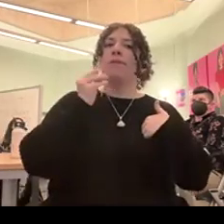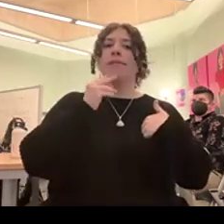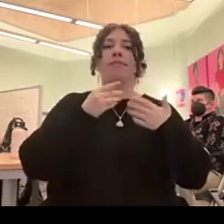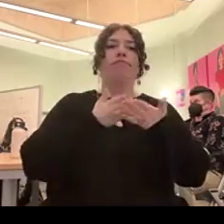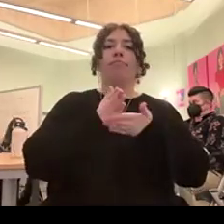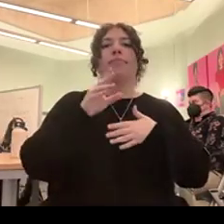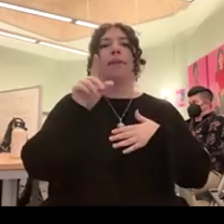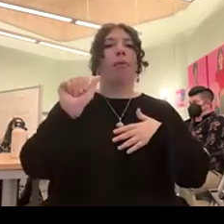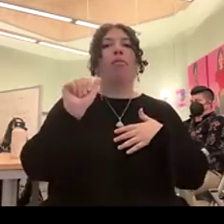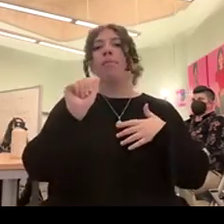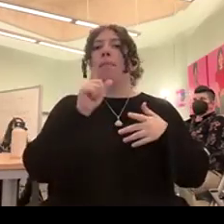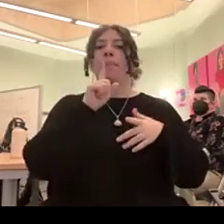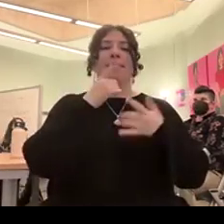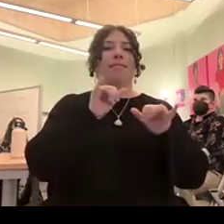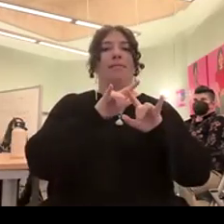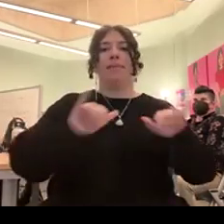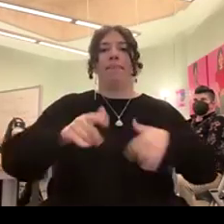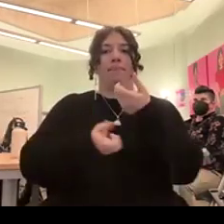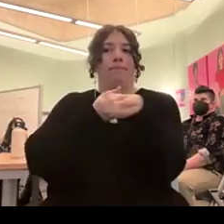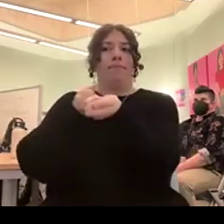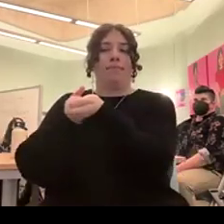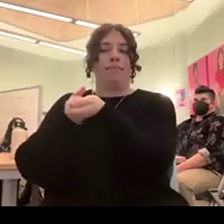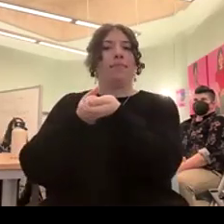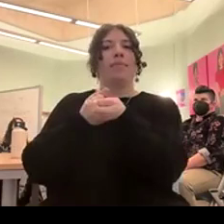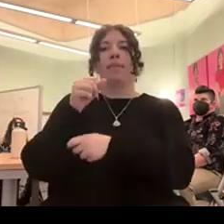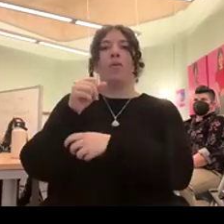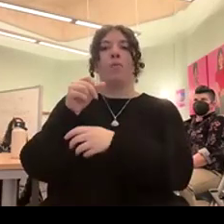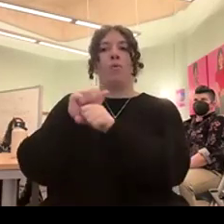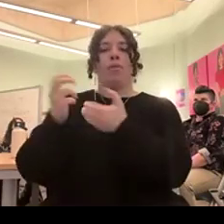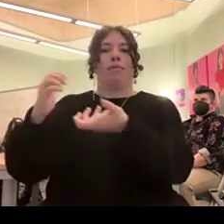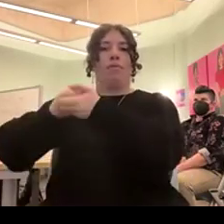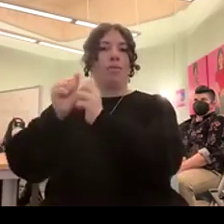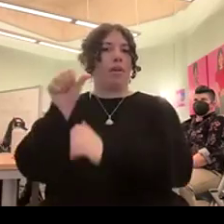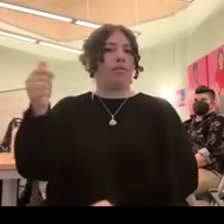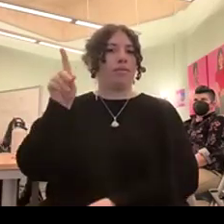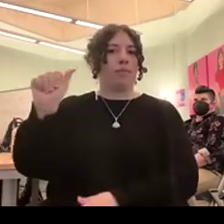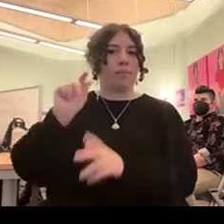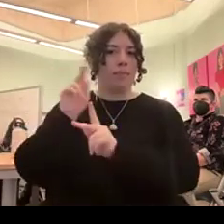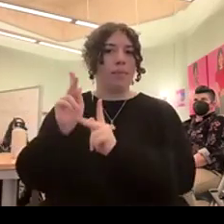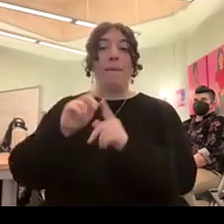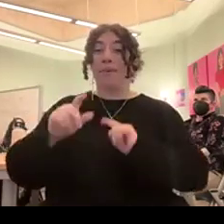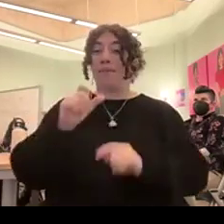lived experiences of being disabled while also advocating and working with other disabled people.